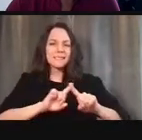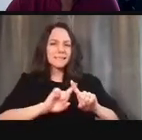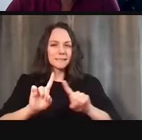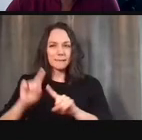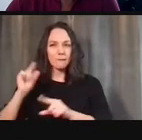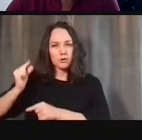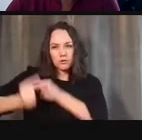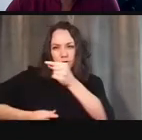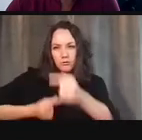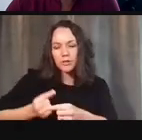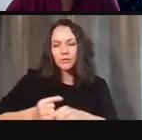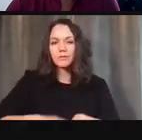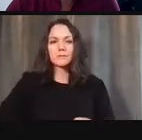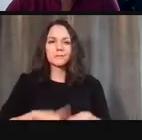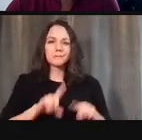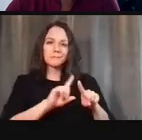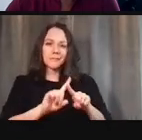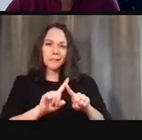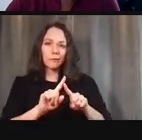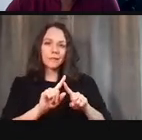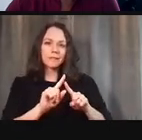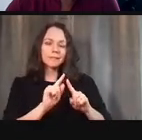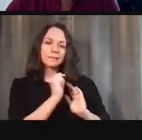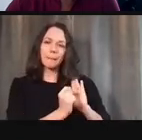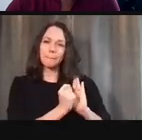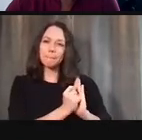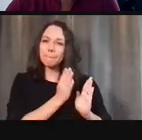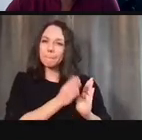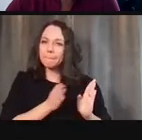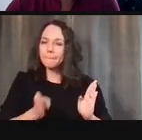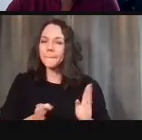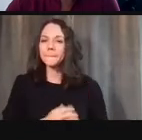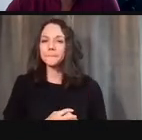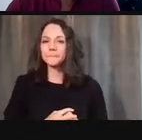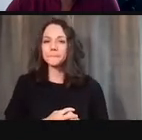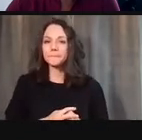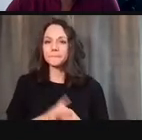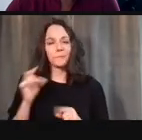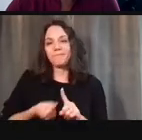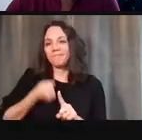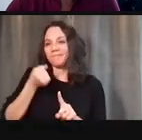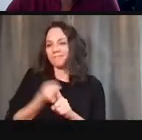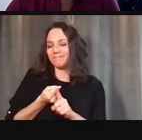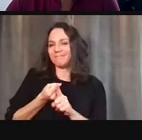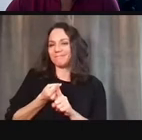And I'm also just still struck by the way that a phone line transcends geographic boundaries,